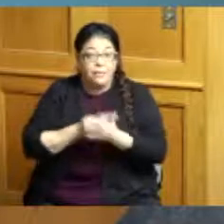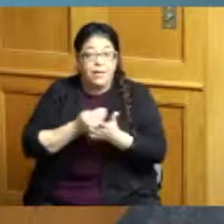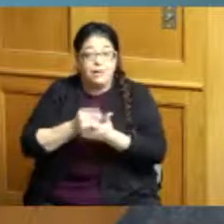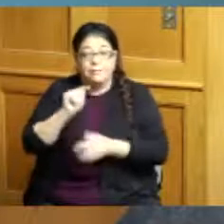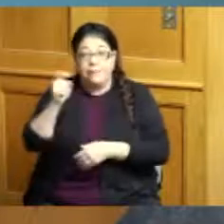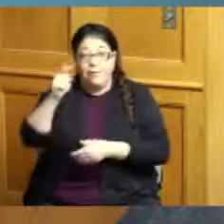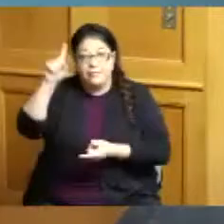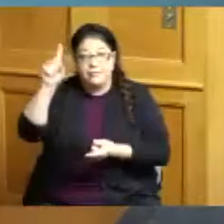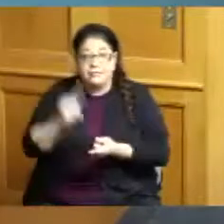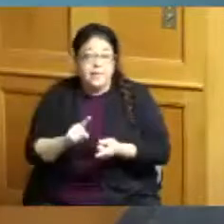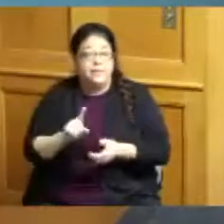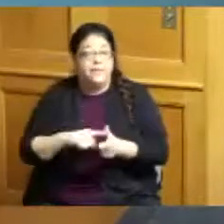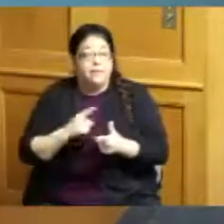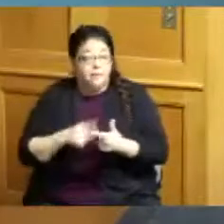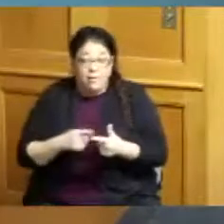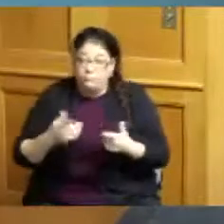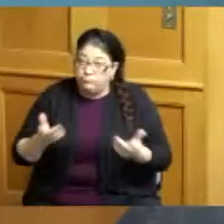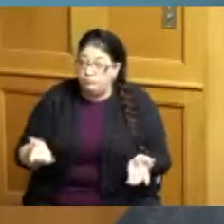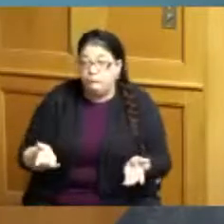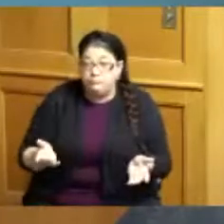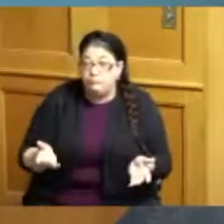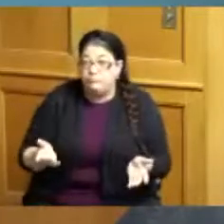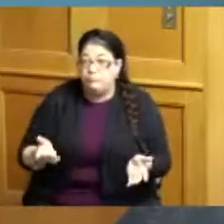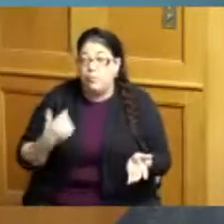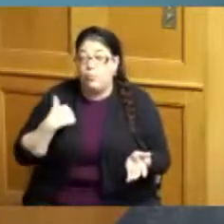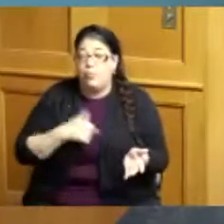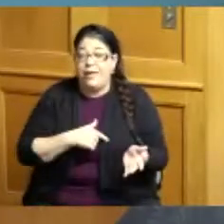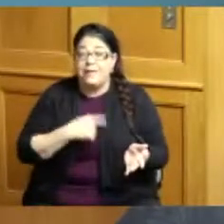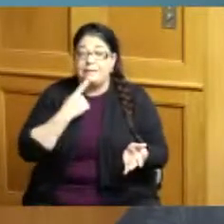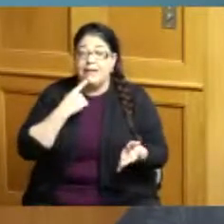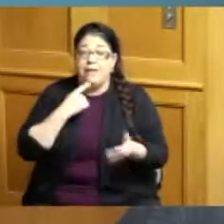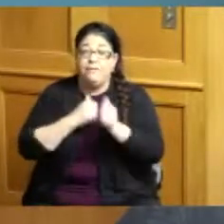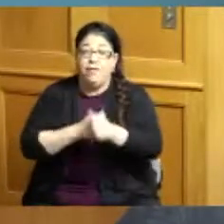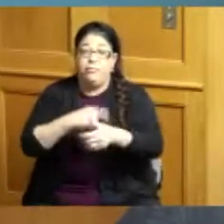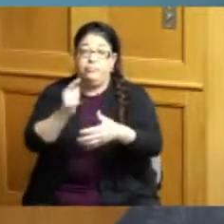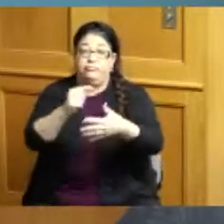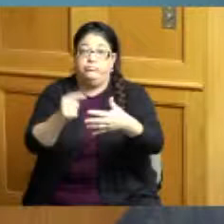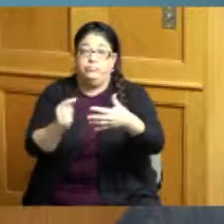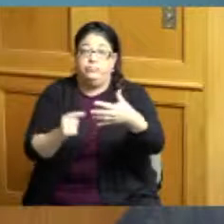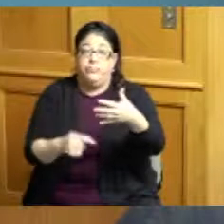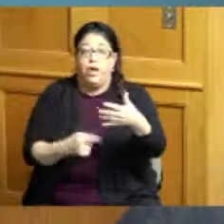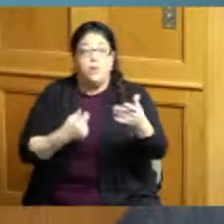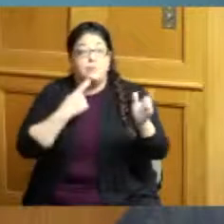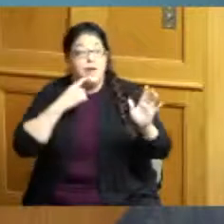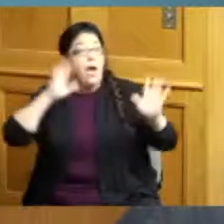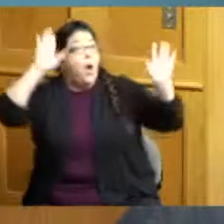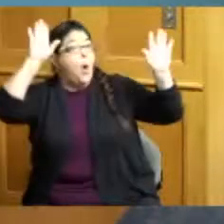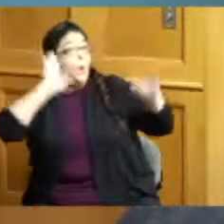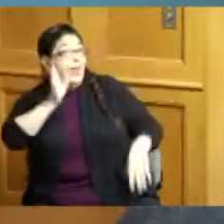incentives if you will you've got to no more just jumping up saying we're going to create jobs and